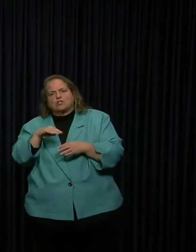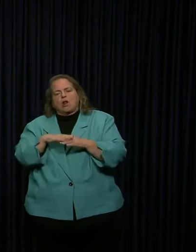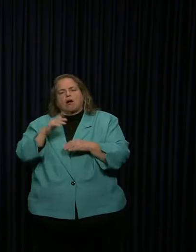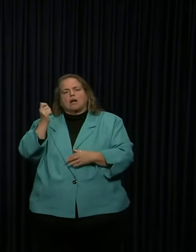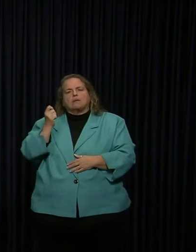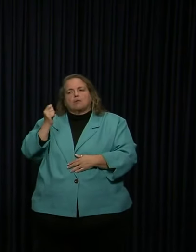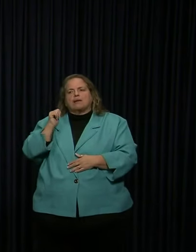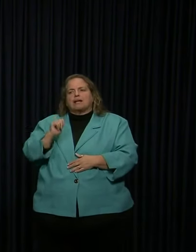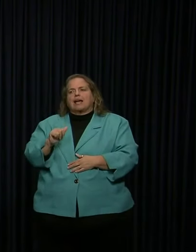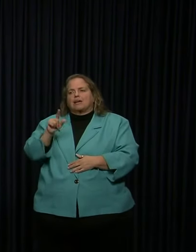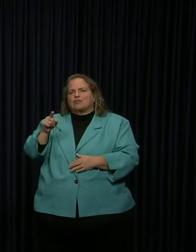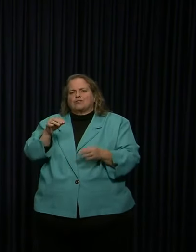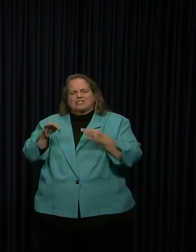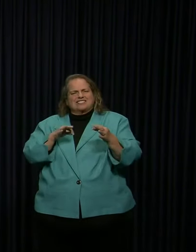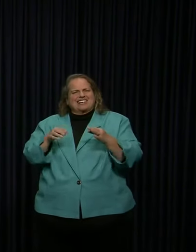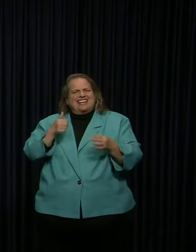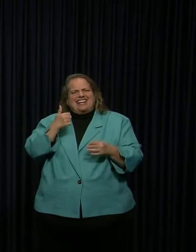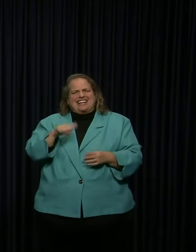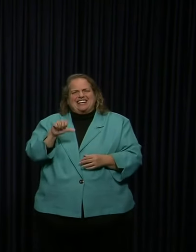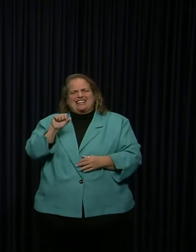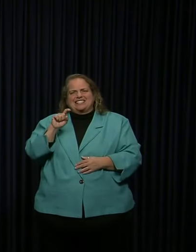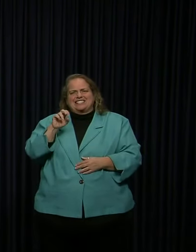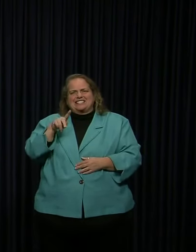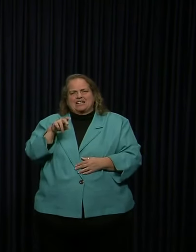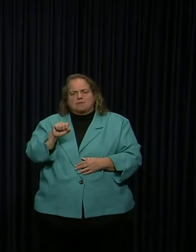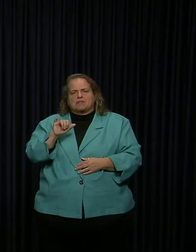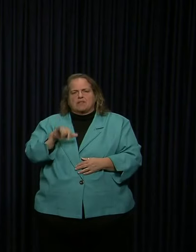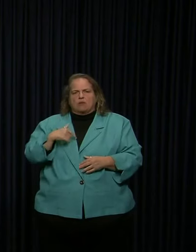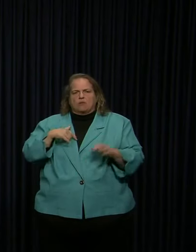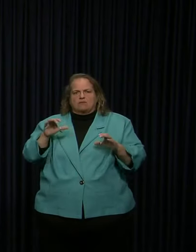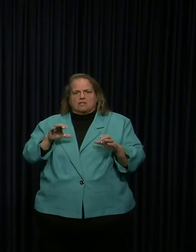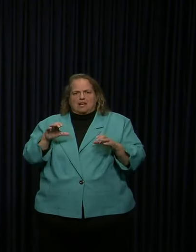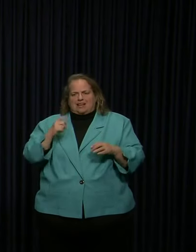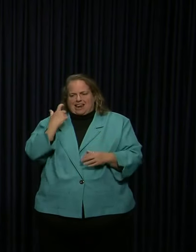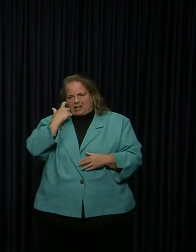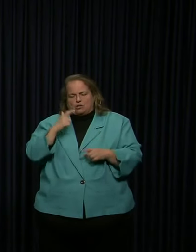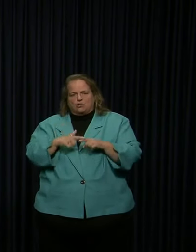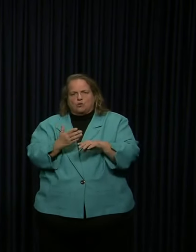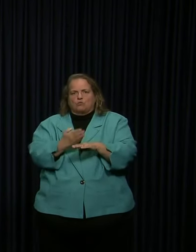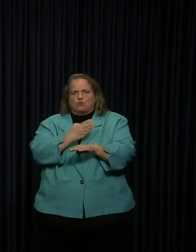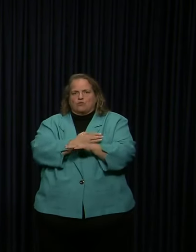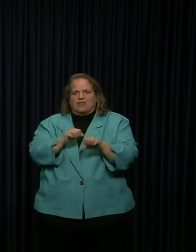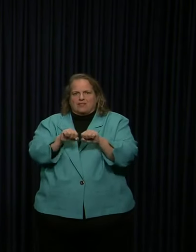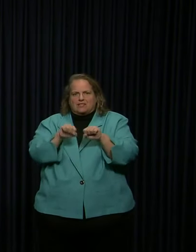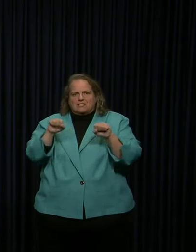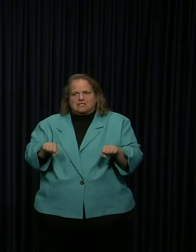TONS TO 1,000 PEOPLE. THAT TAKES TIME TO RAMP UP. THEY HAVE MORE SERVERs FOR THE